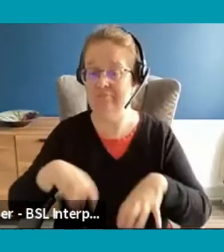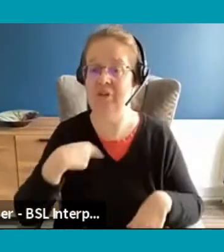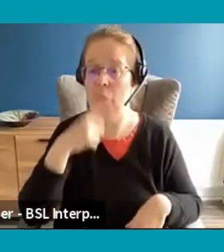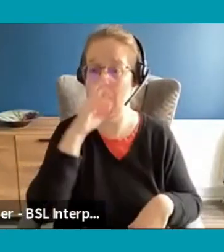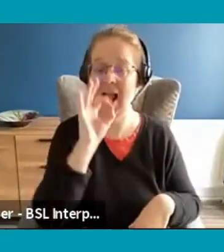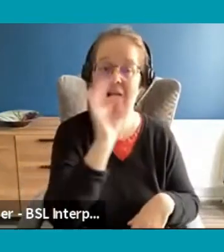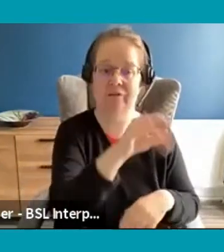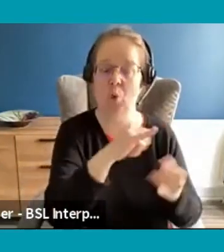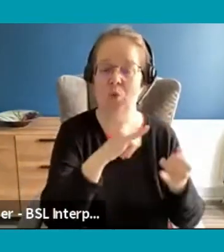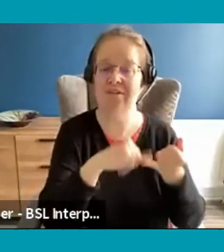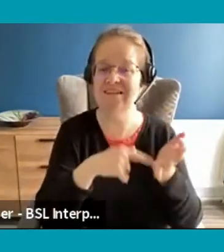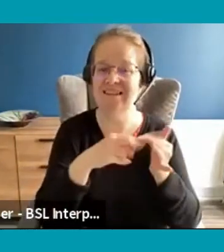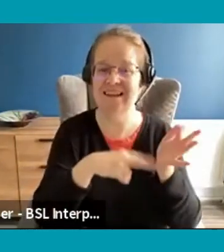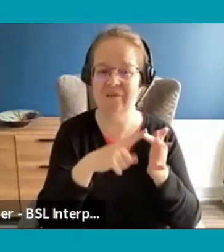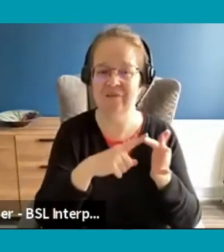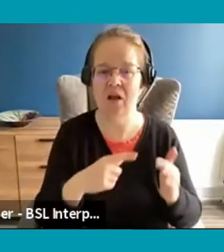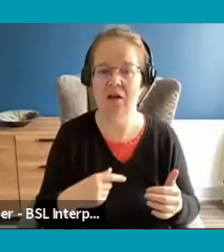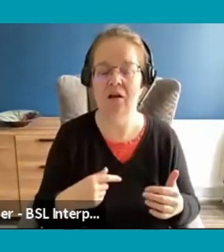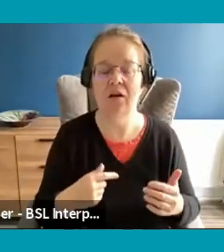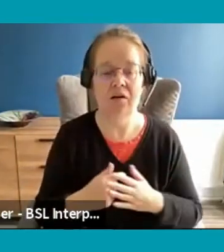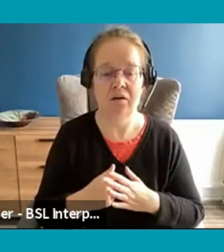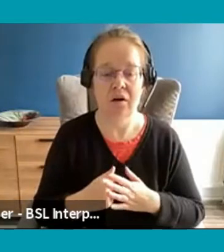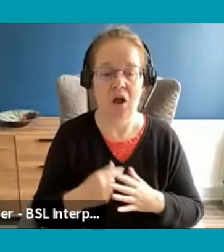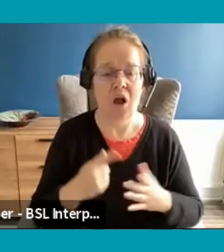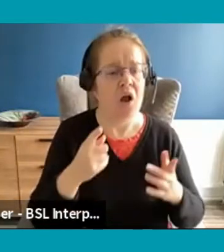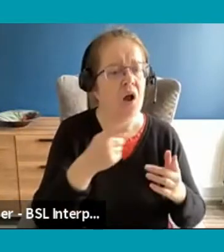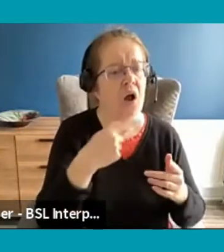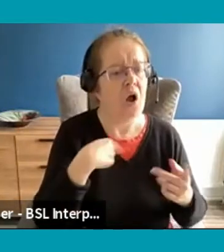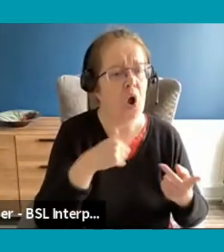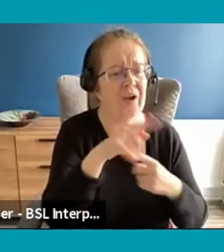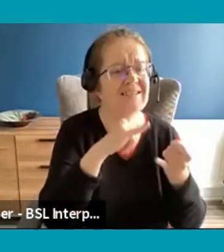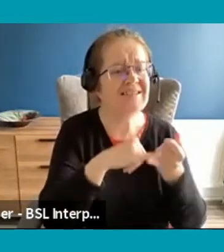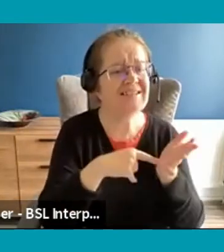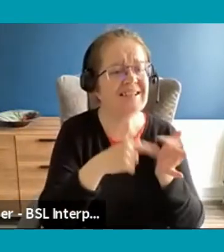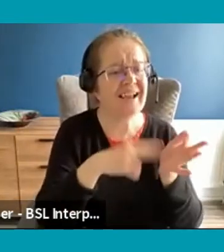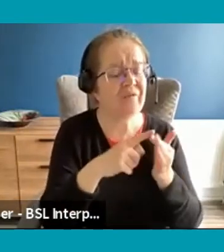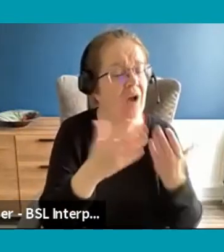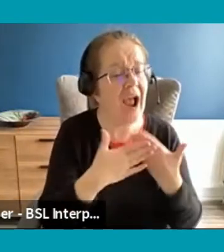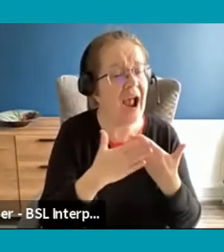Happy to look at either. Steve, I'm just going to come back to you. Is there anything else that you want to share?